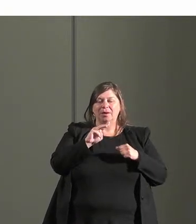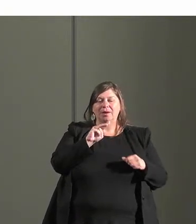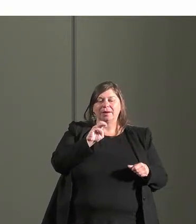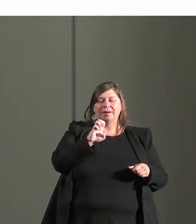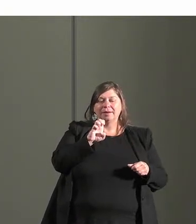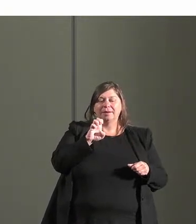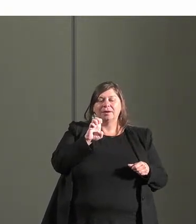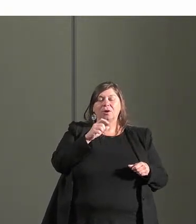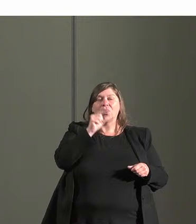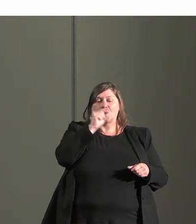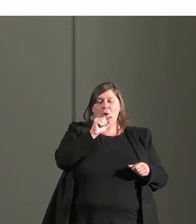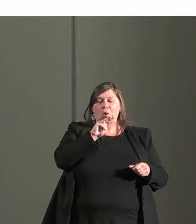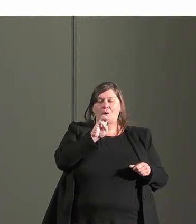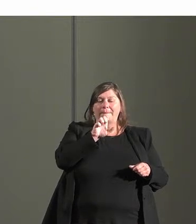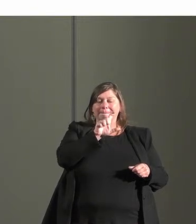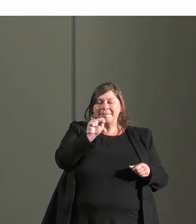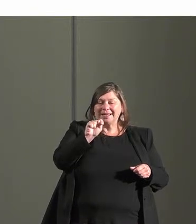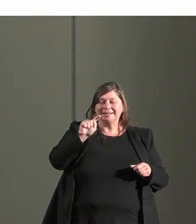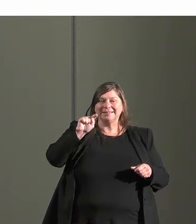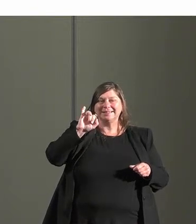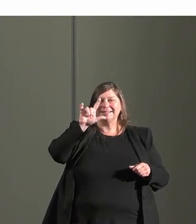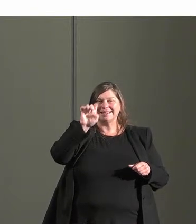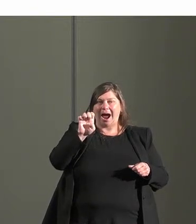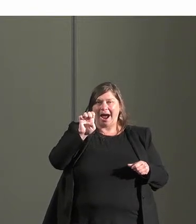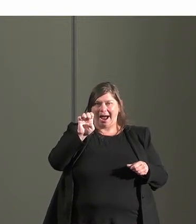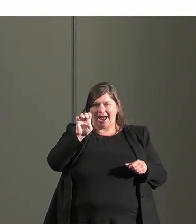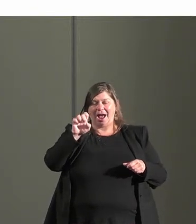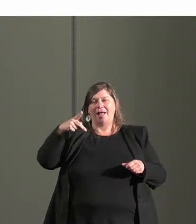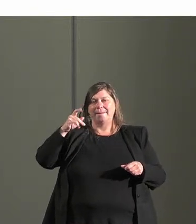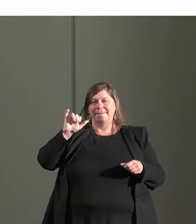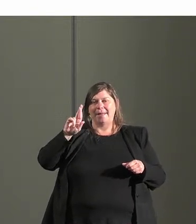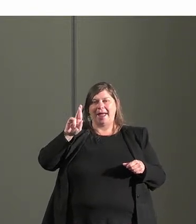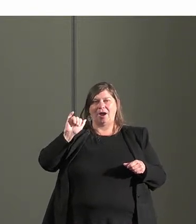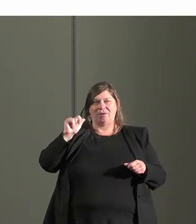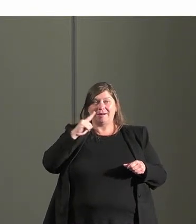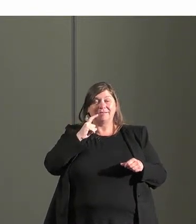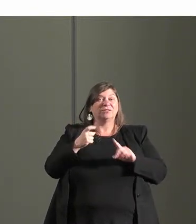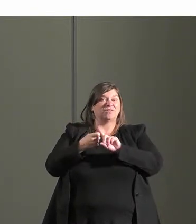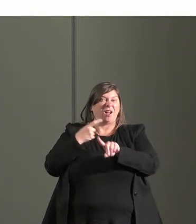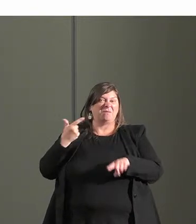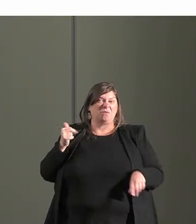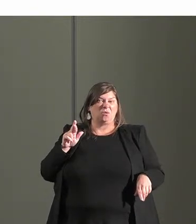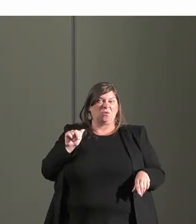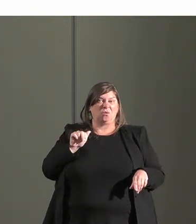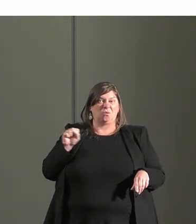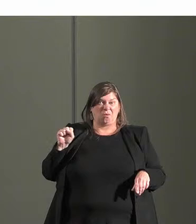is easy and accessible. One is Google meet tile pairing. This